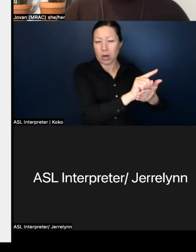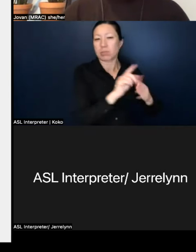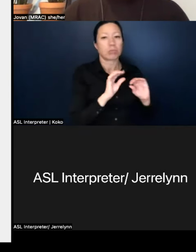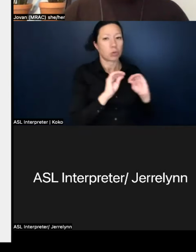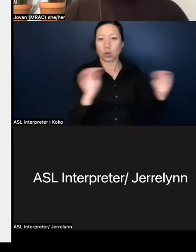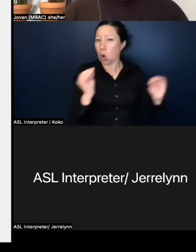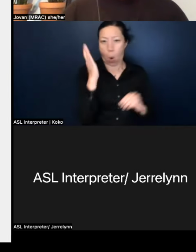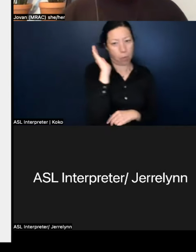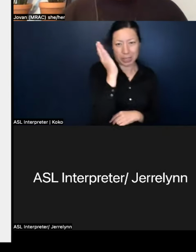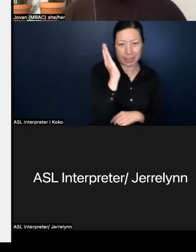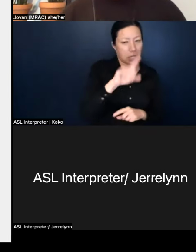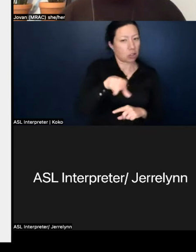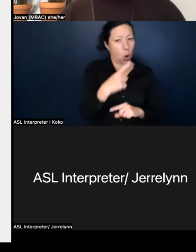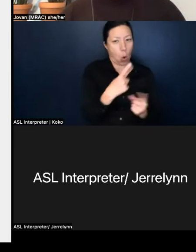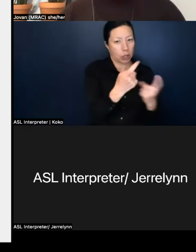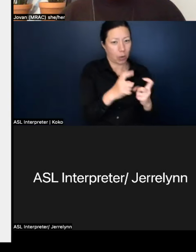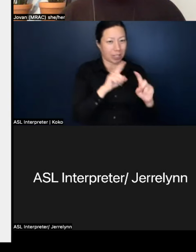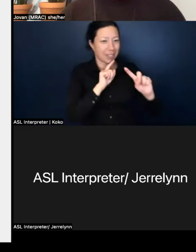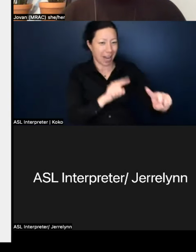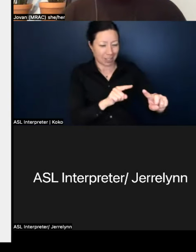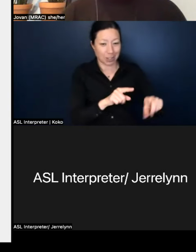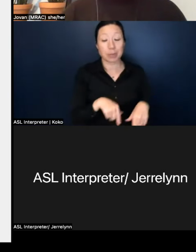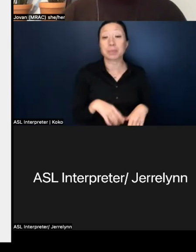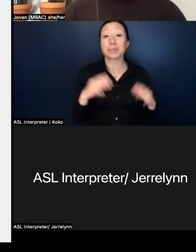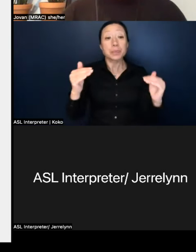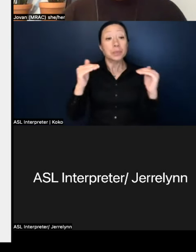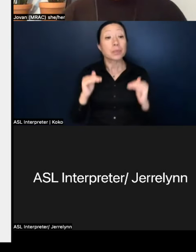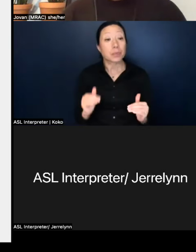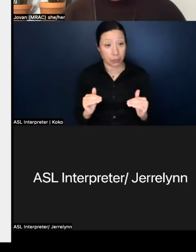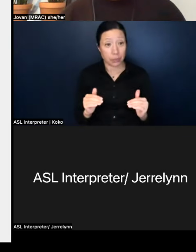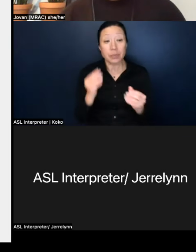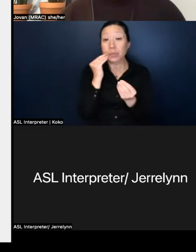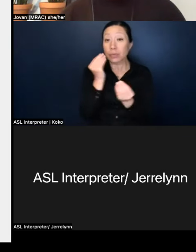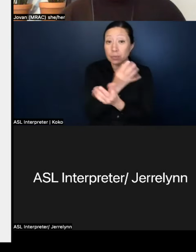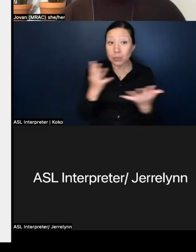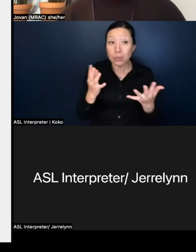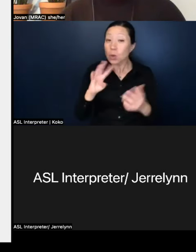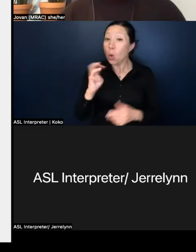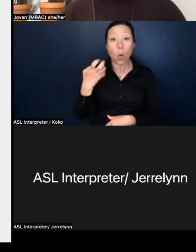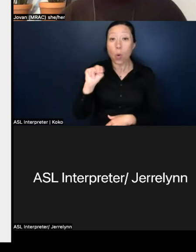The next bit of information, the submission deadline for Artists' Futures.